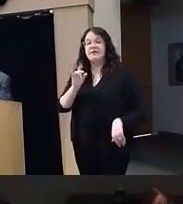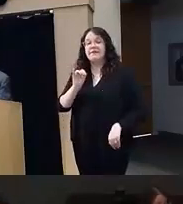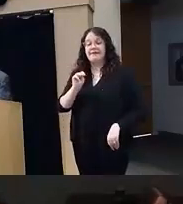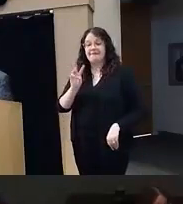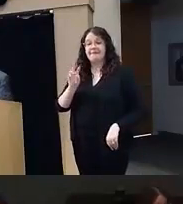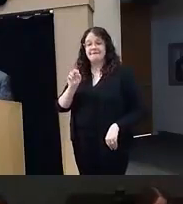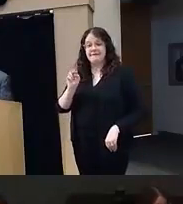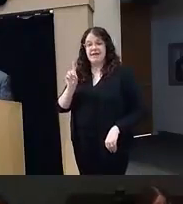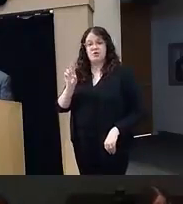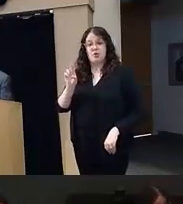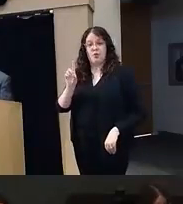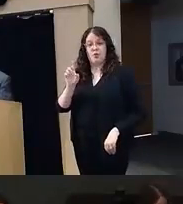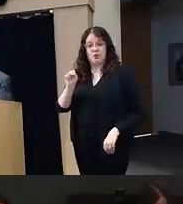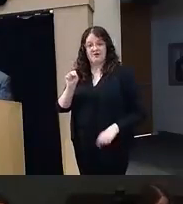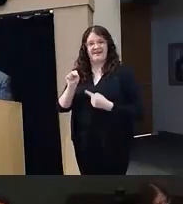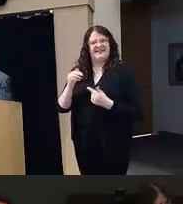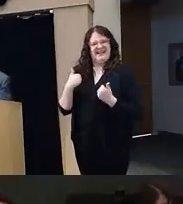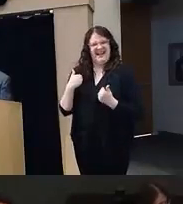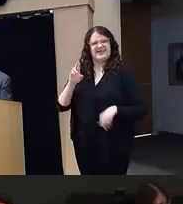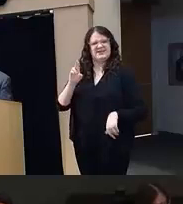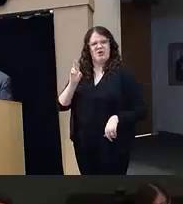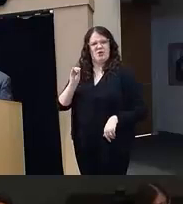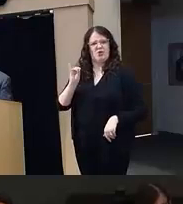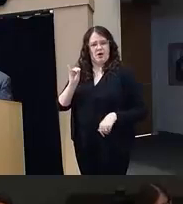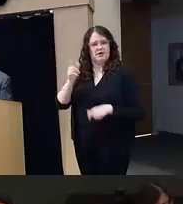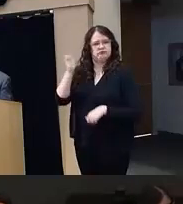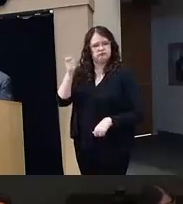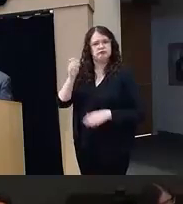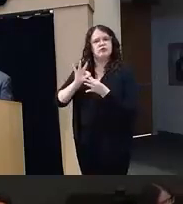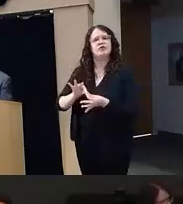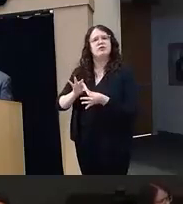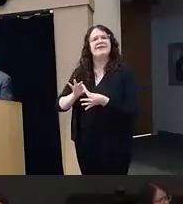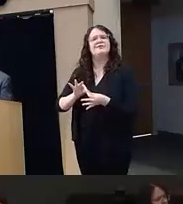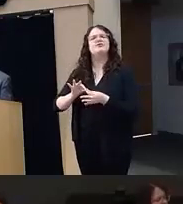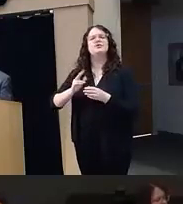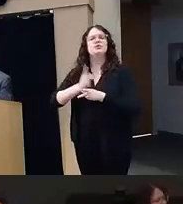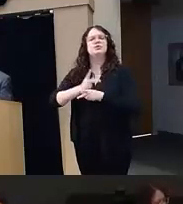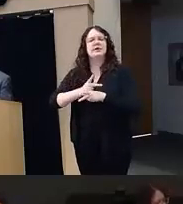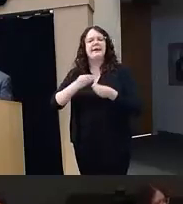not only has this ro1 related to caregiver issues Alzheimer's disease patient but also